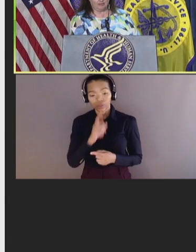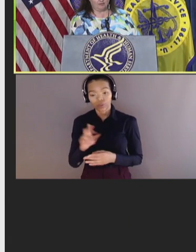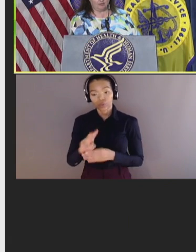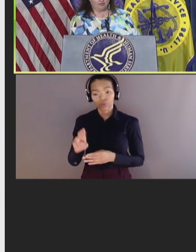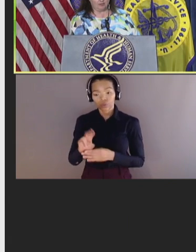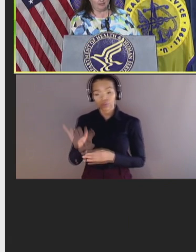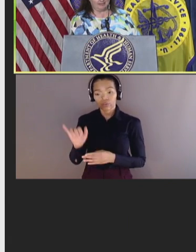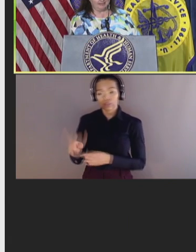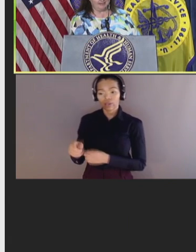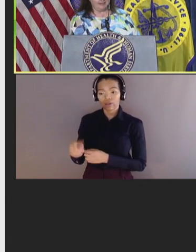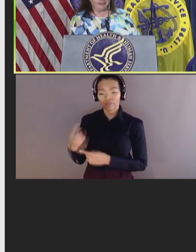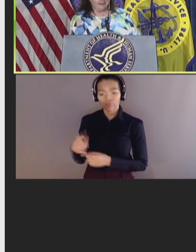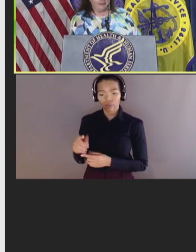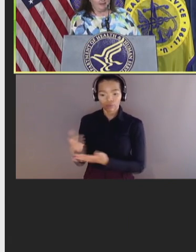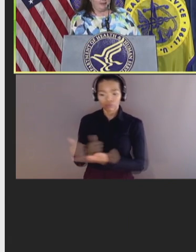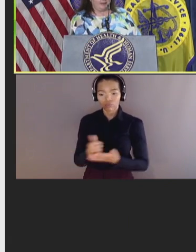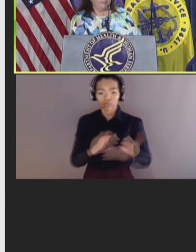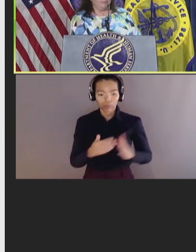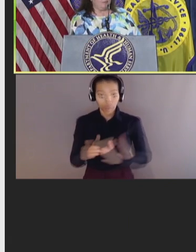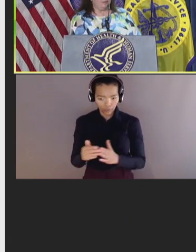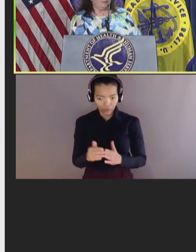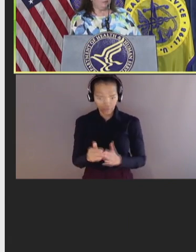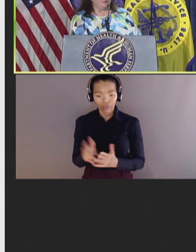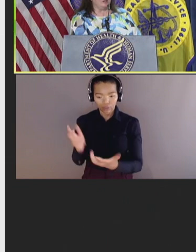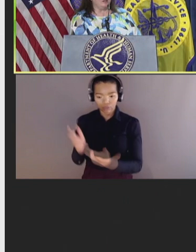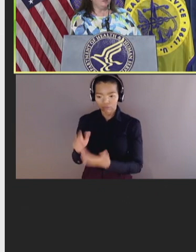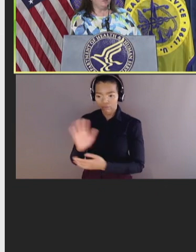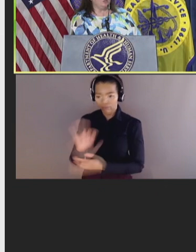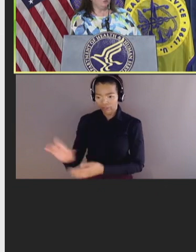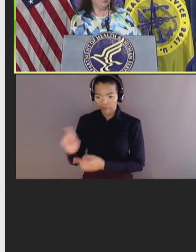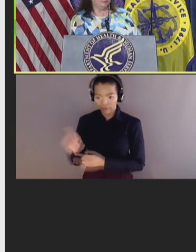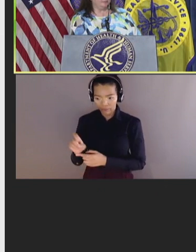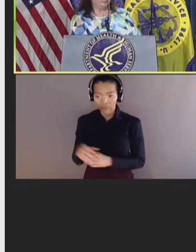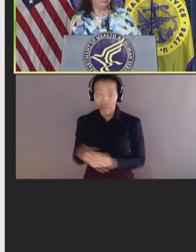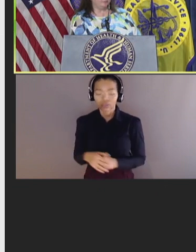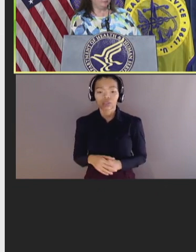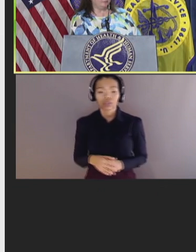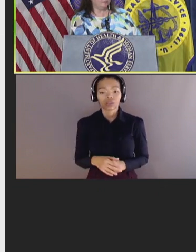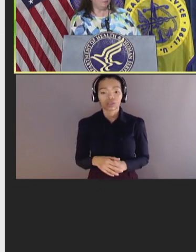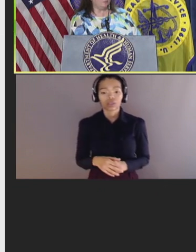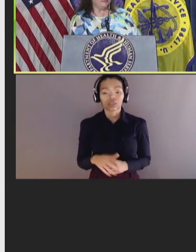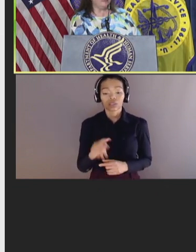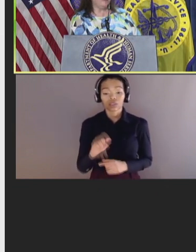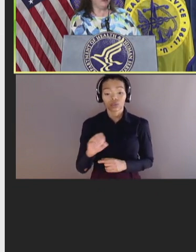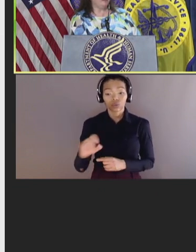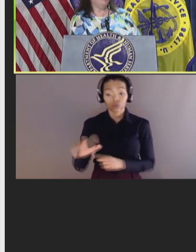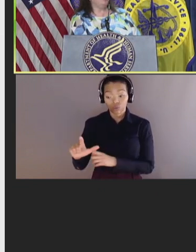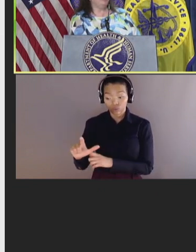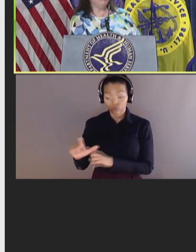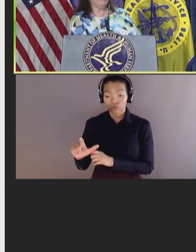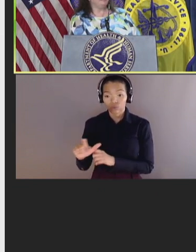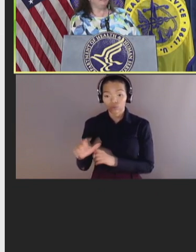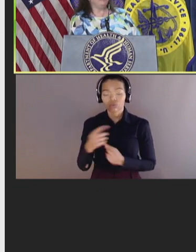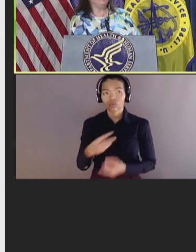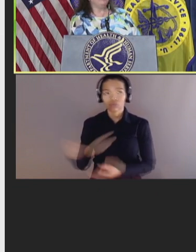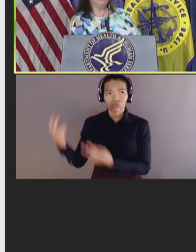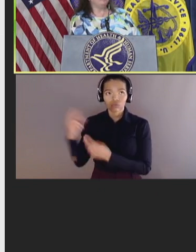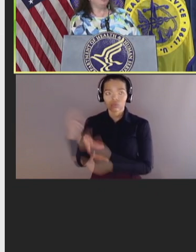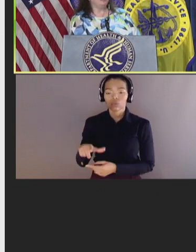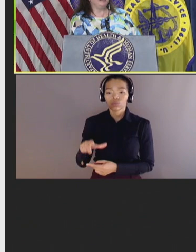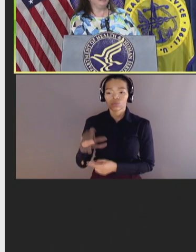our communities. But when we talk about the tool, when I think back to 2017 and 2018,